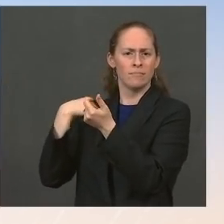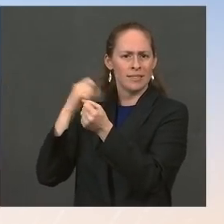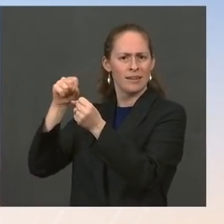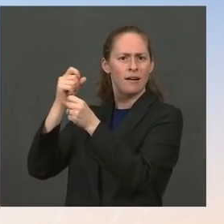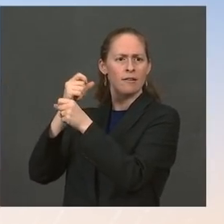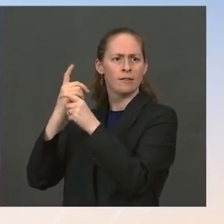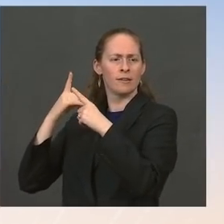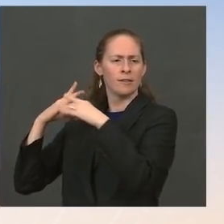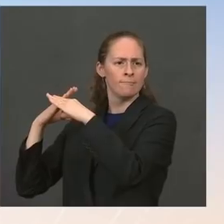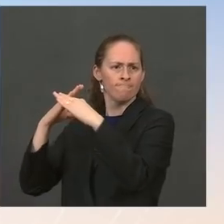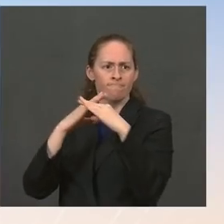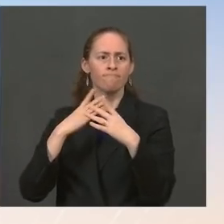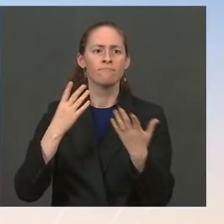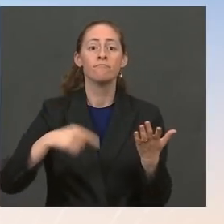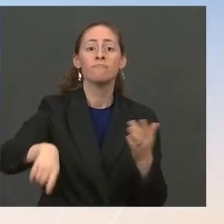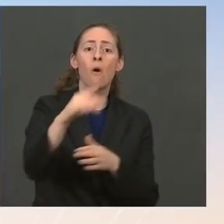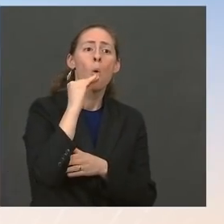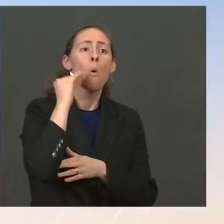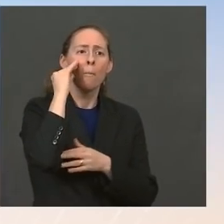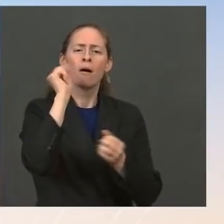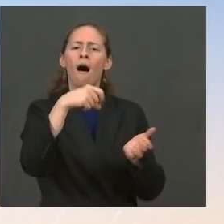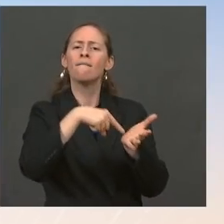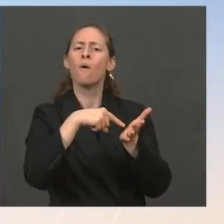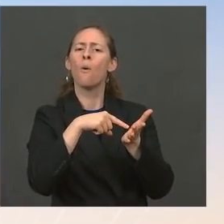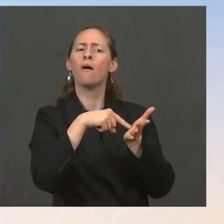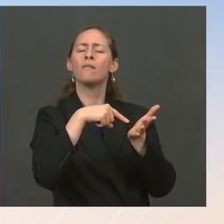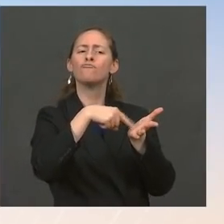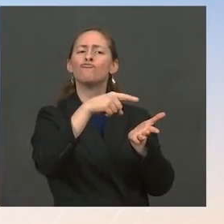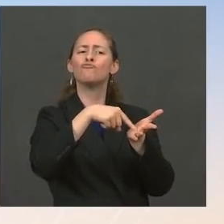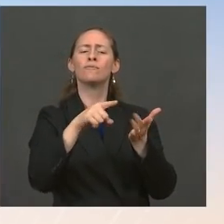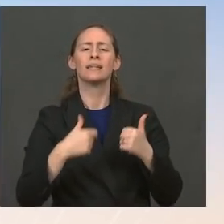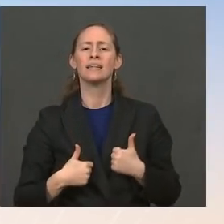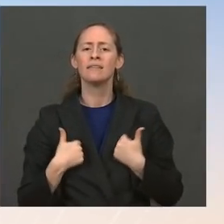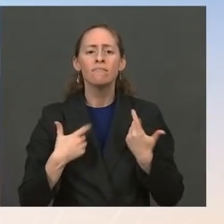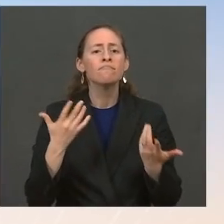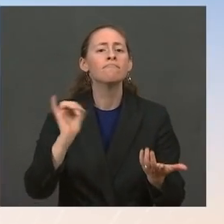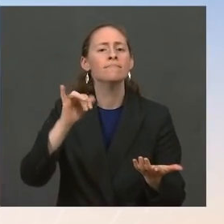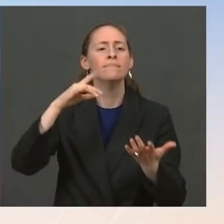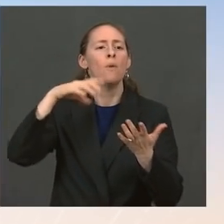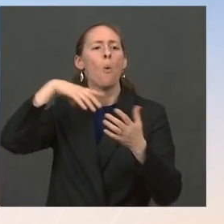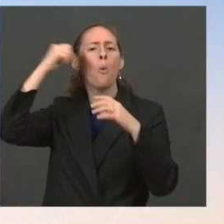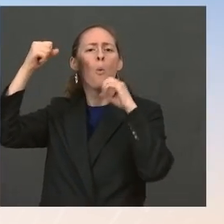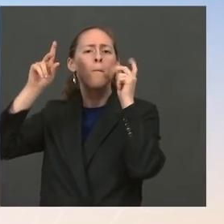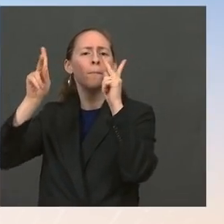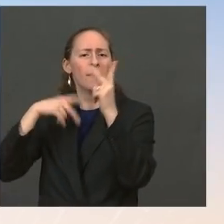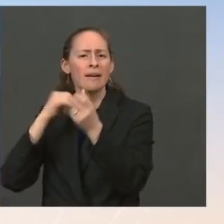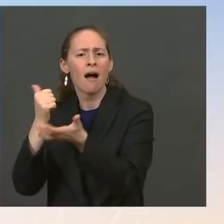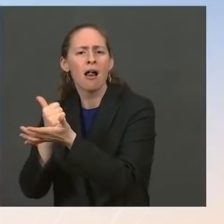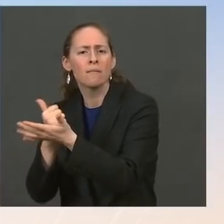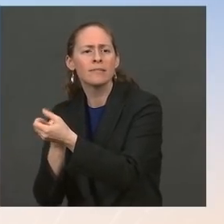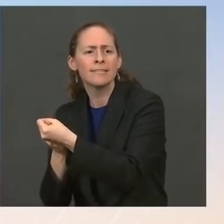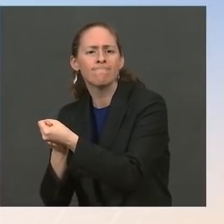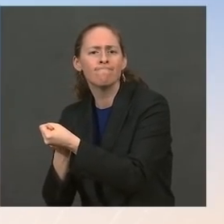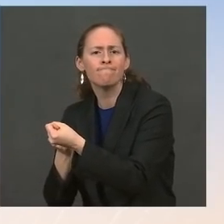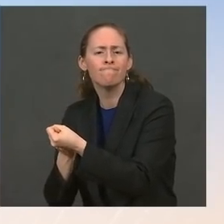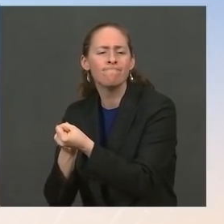investing and making sure eldercare is less expensive. There are disagreements -- everybody knows that -- publicly, but he knows he's not going to